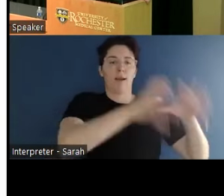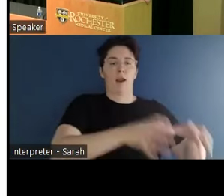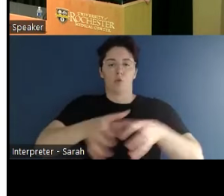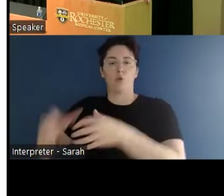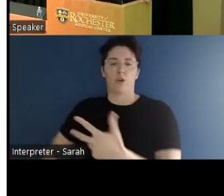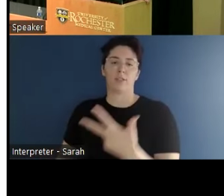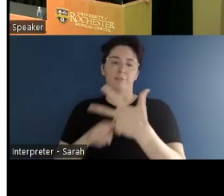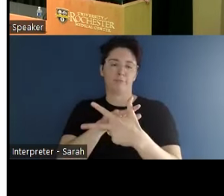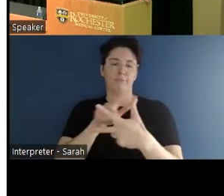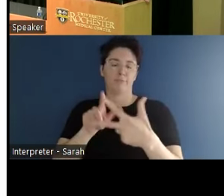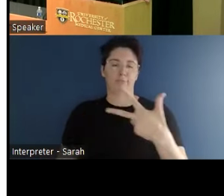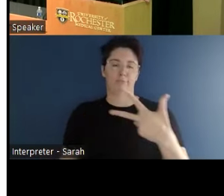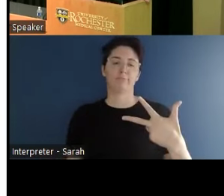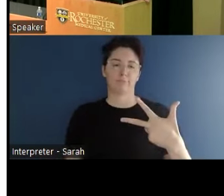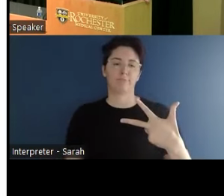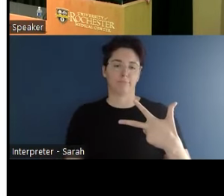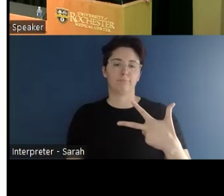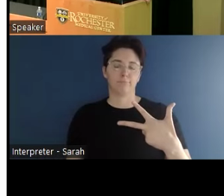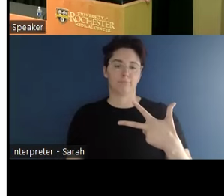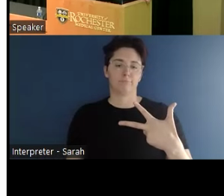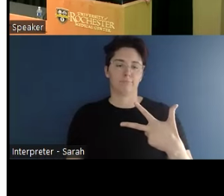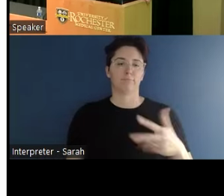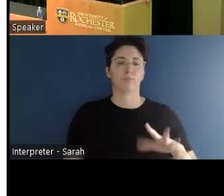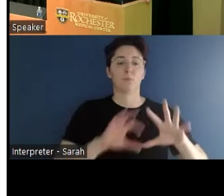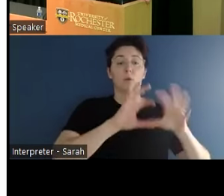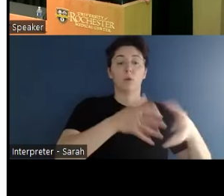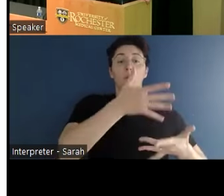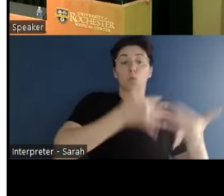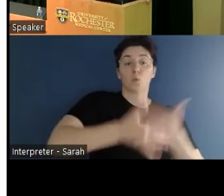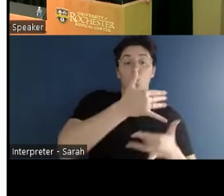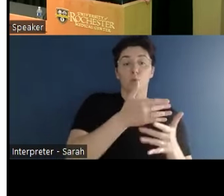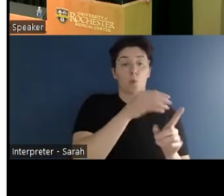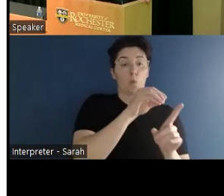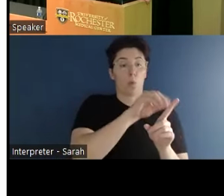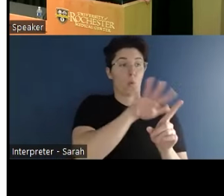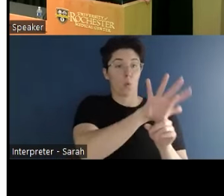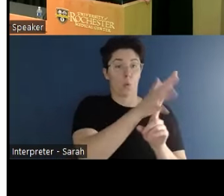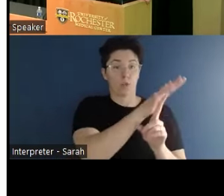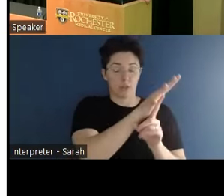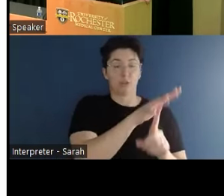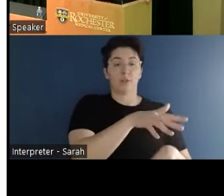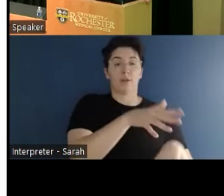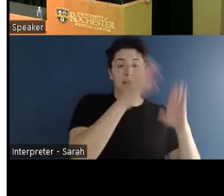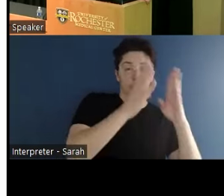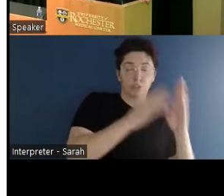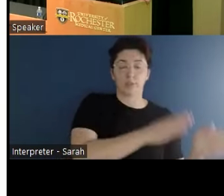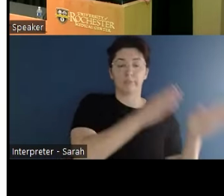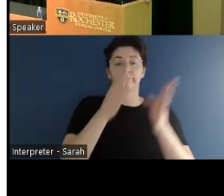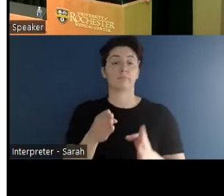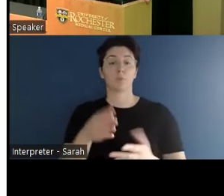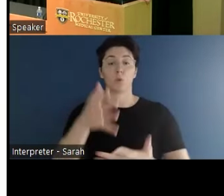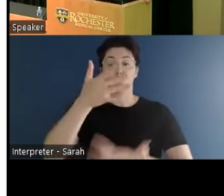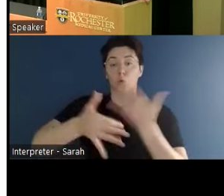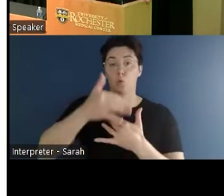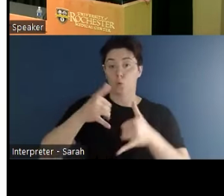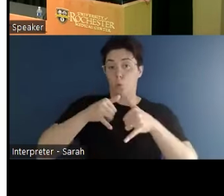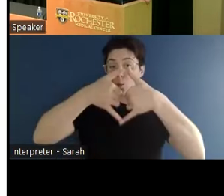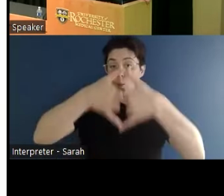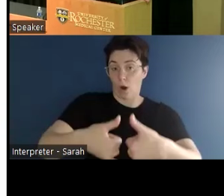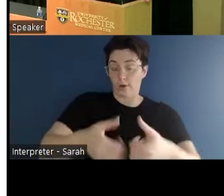social orienting and social attention reduce social reward processing and reductions in